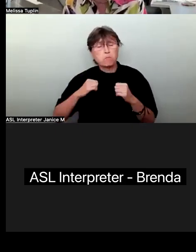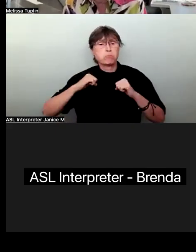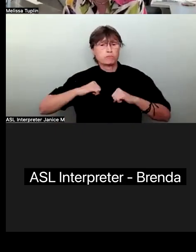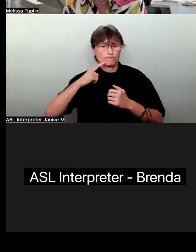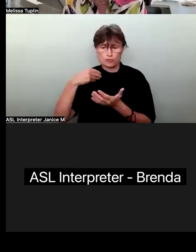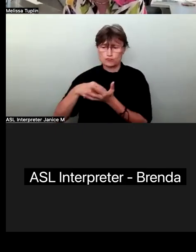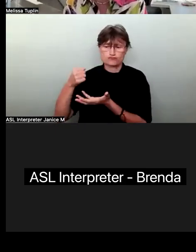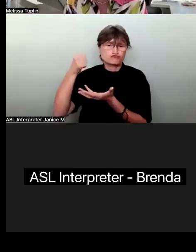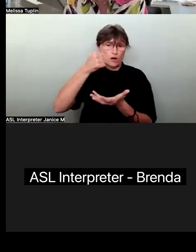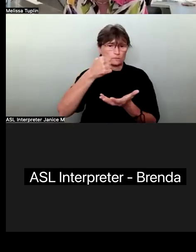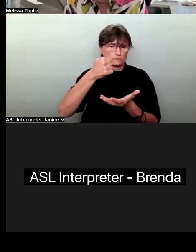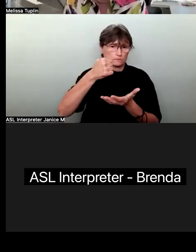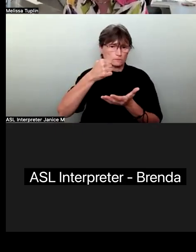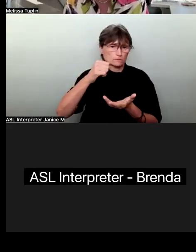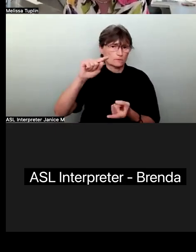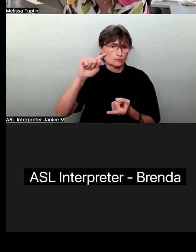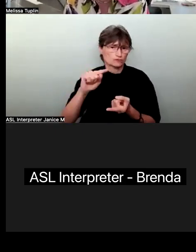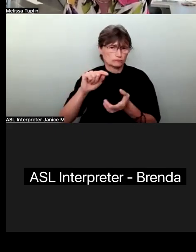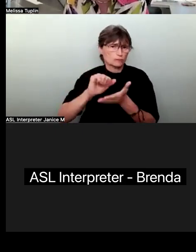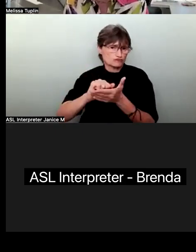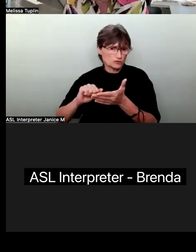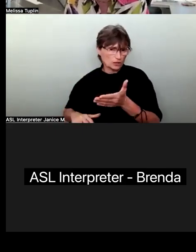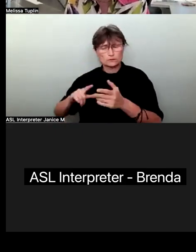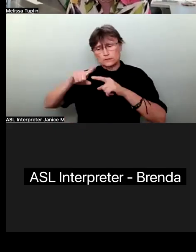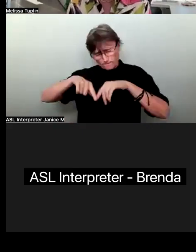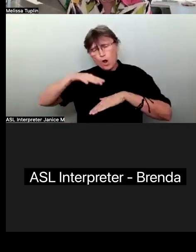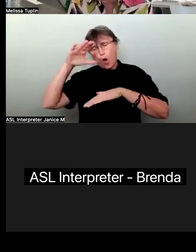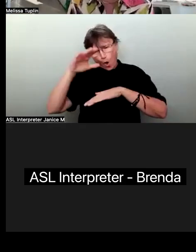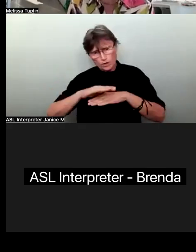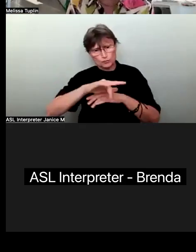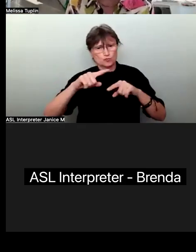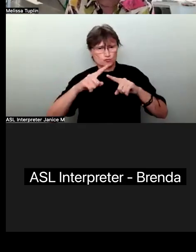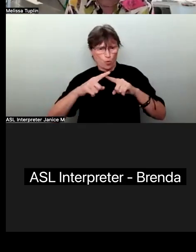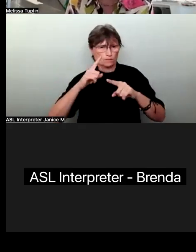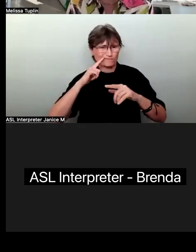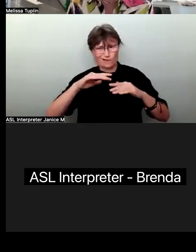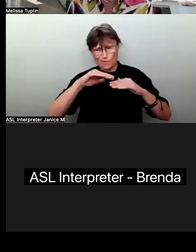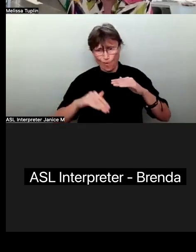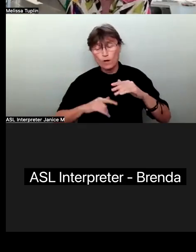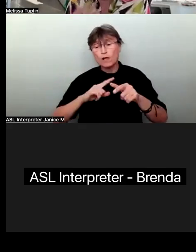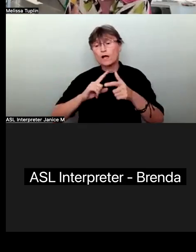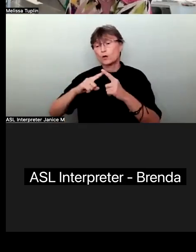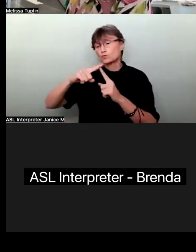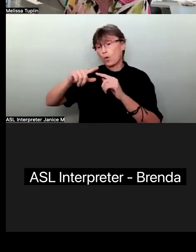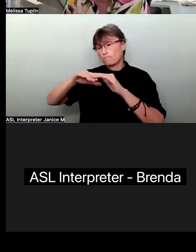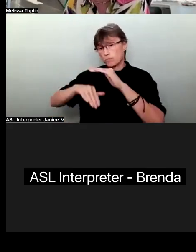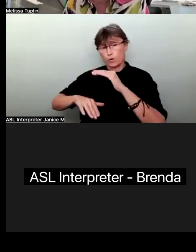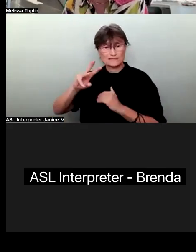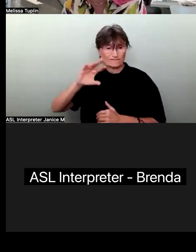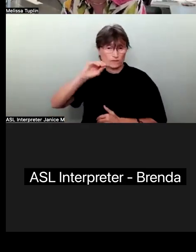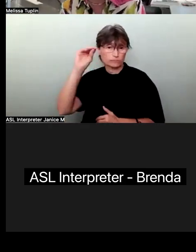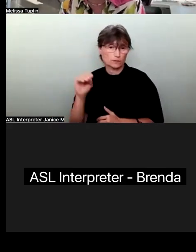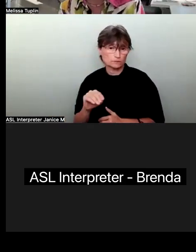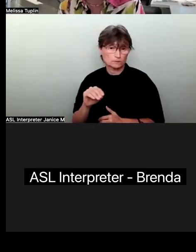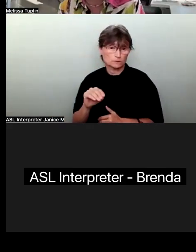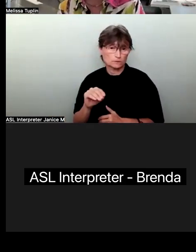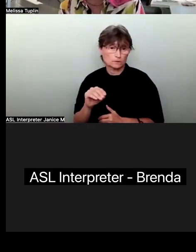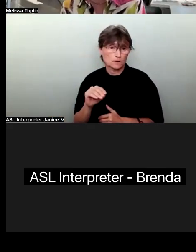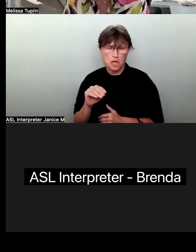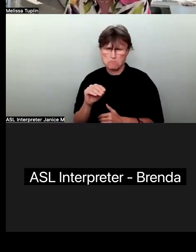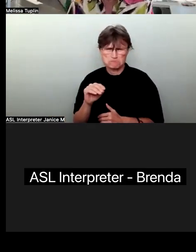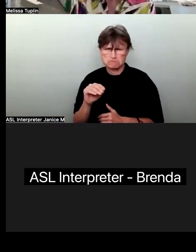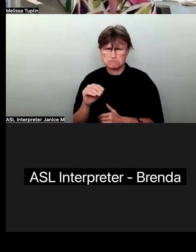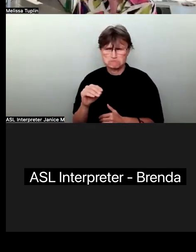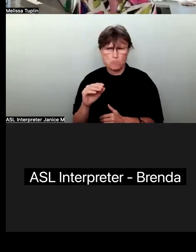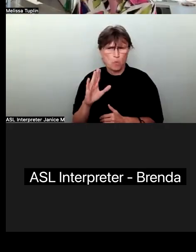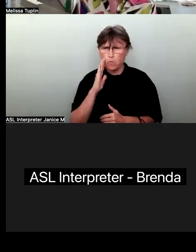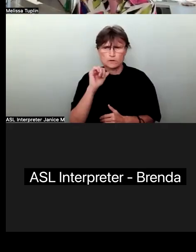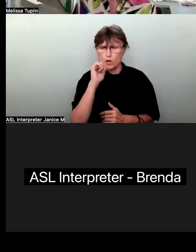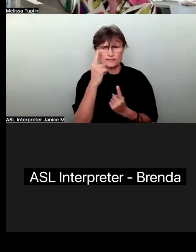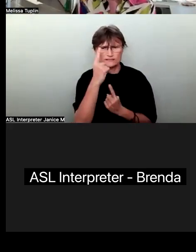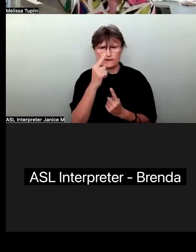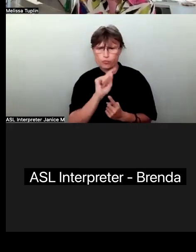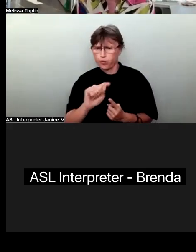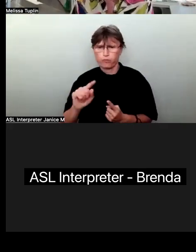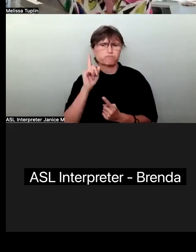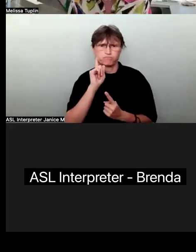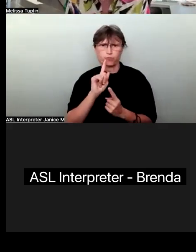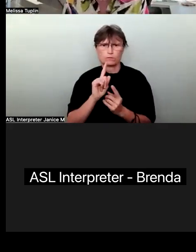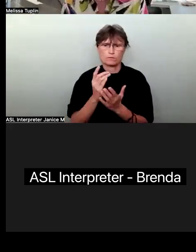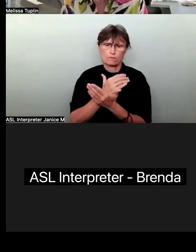is quite a low score, and scores below 65 per cent are unlikely to be considered for an increase.